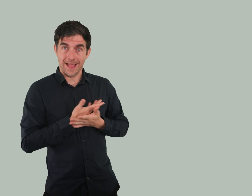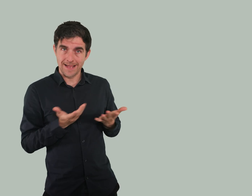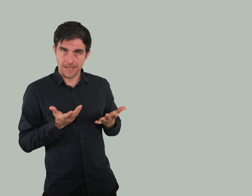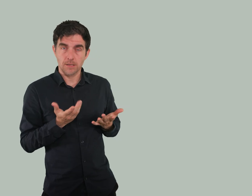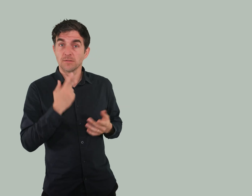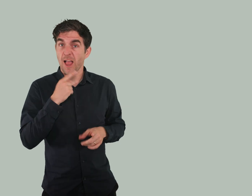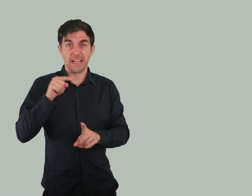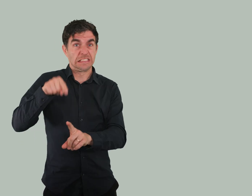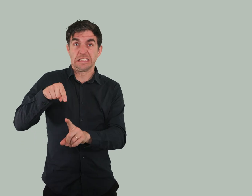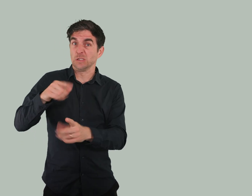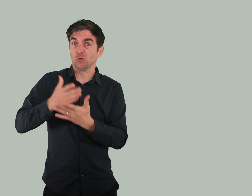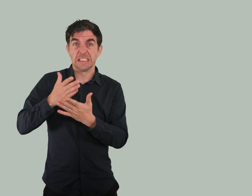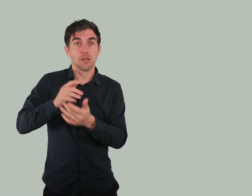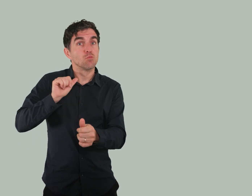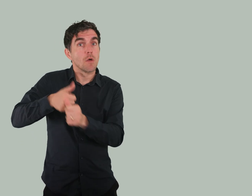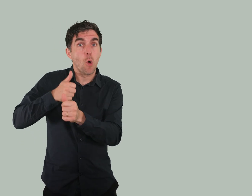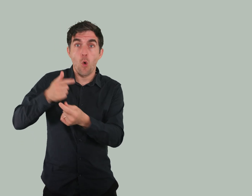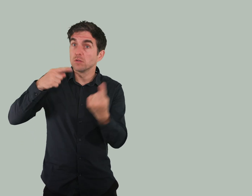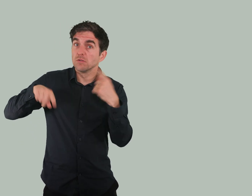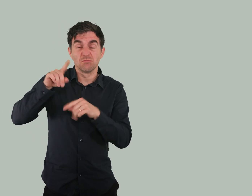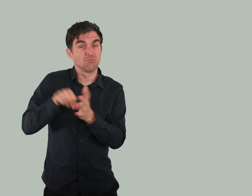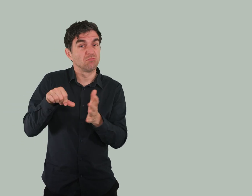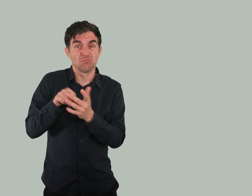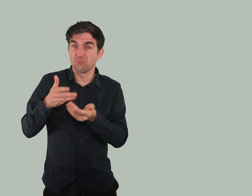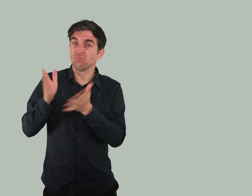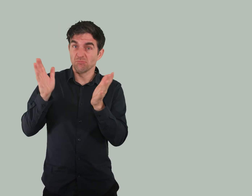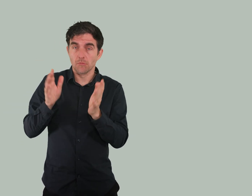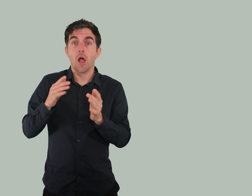employers also pointed to a wider support challenge,